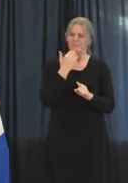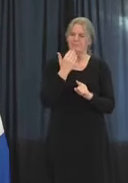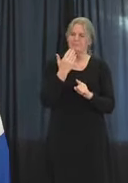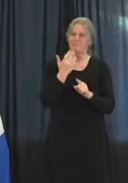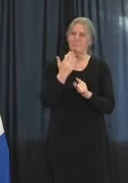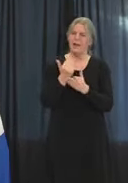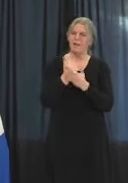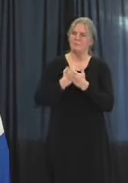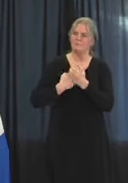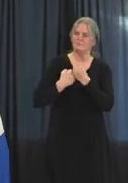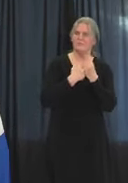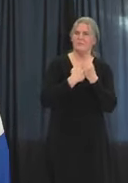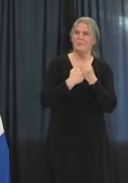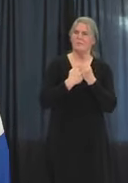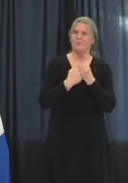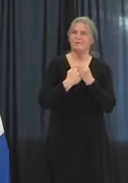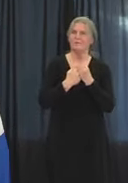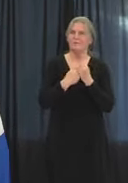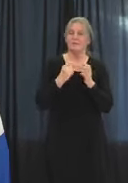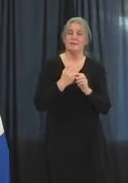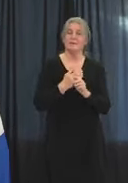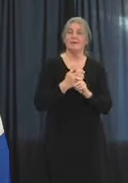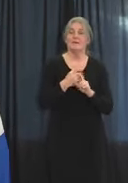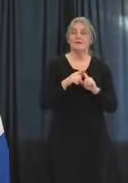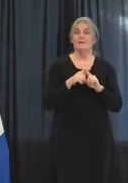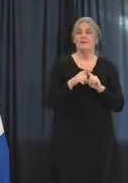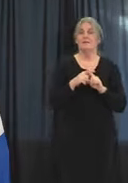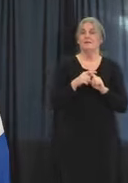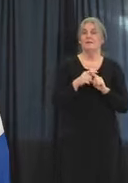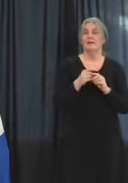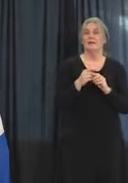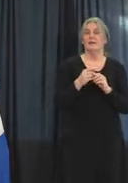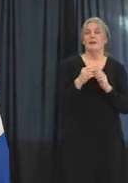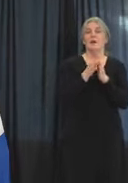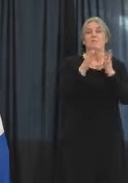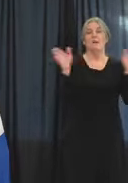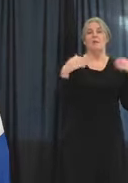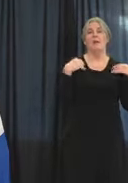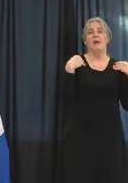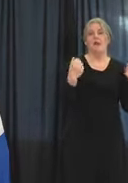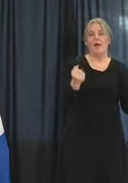my mind, to the public health emergency that we declared prior to our first case of COVID